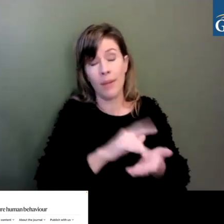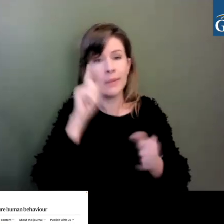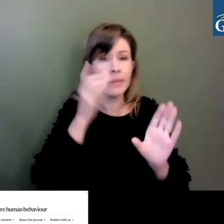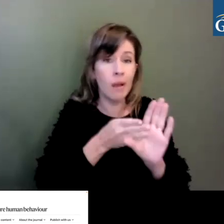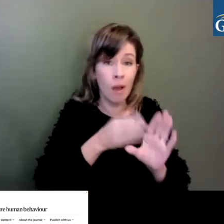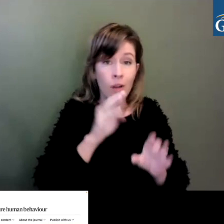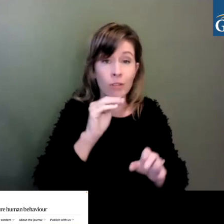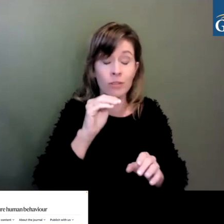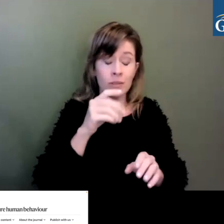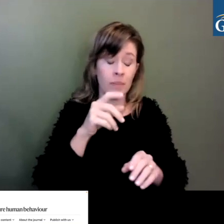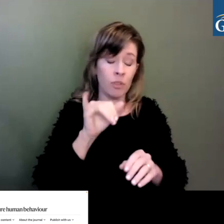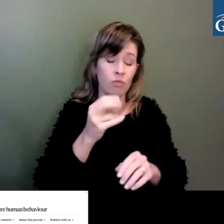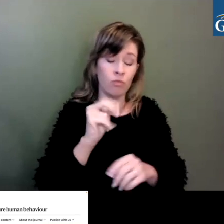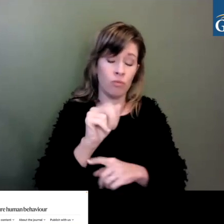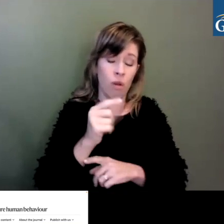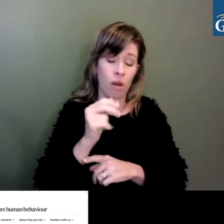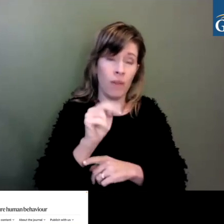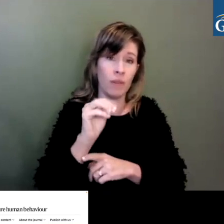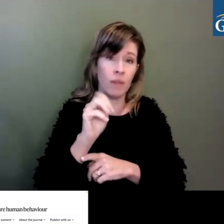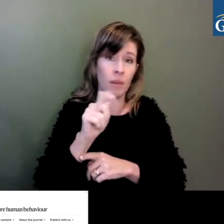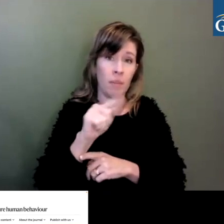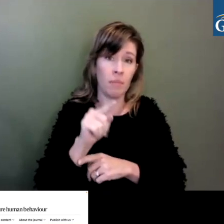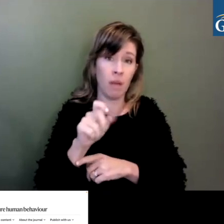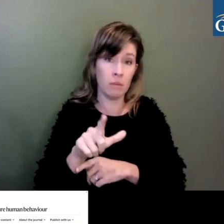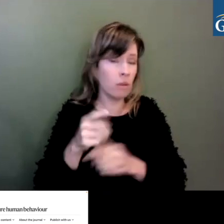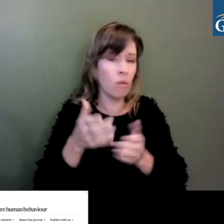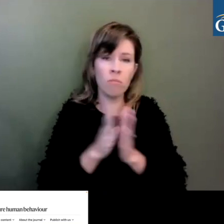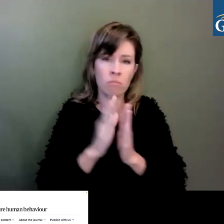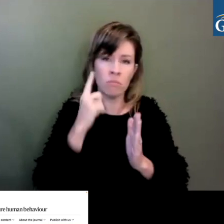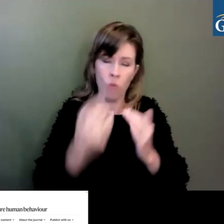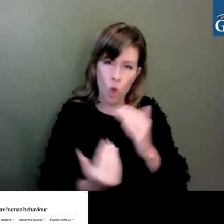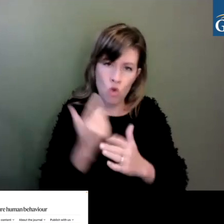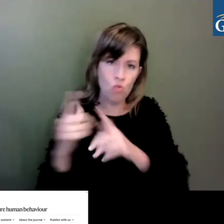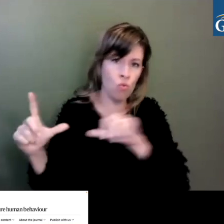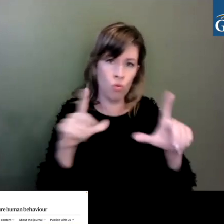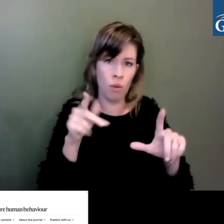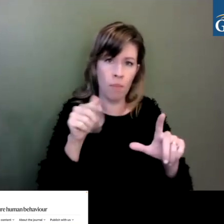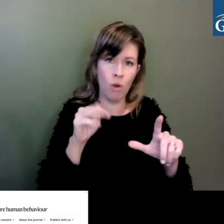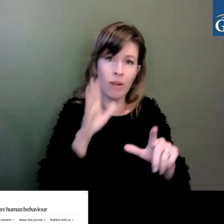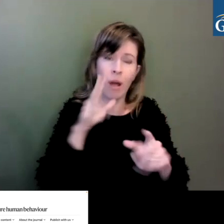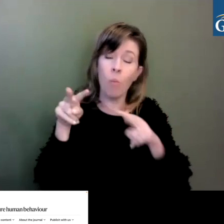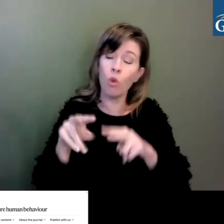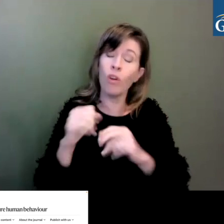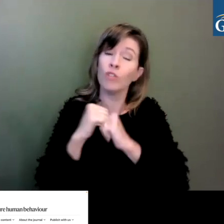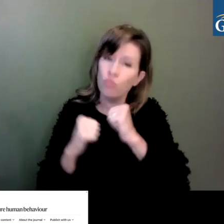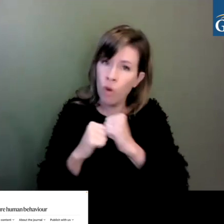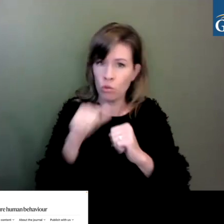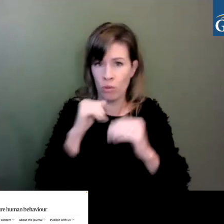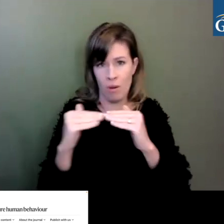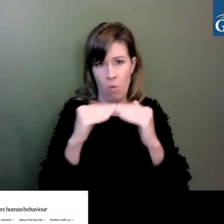called for a brand new paradigm that would adequately deal with the inequality in the health sciences. Maybe the